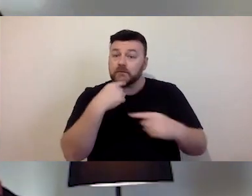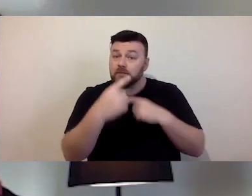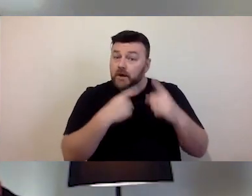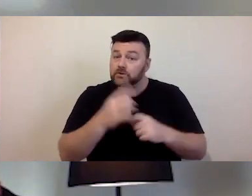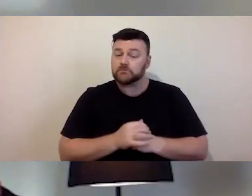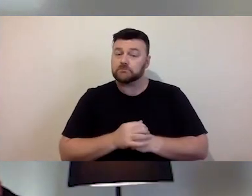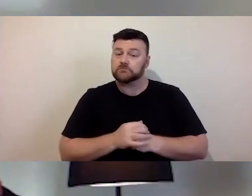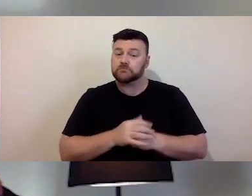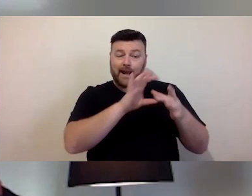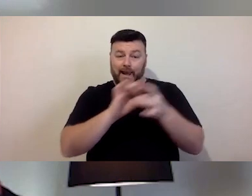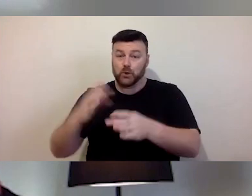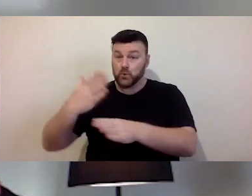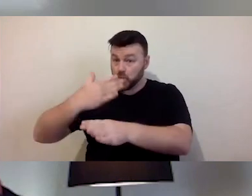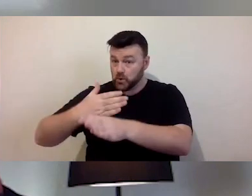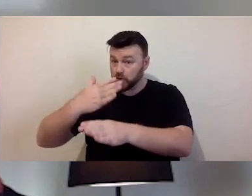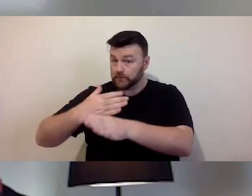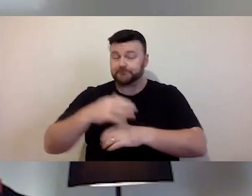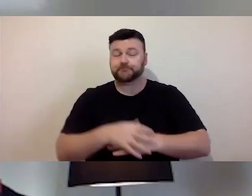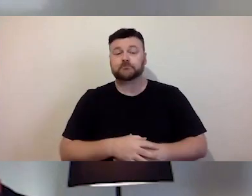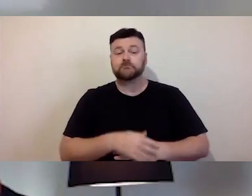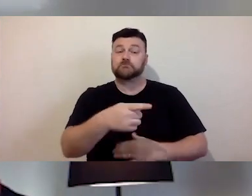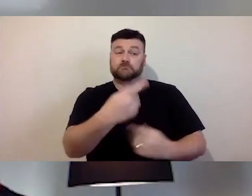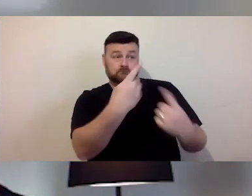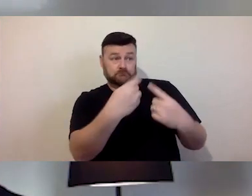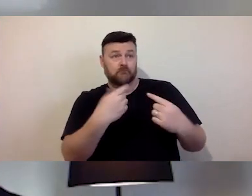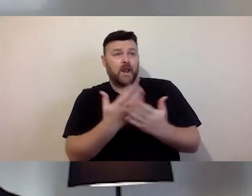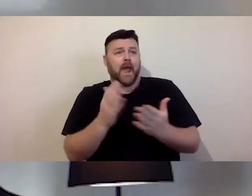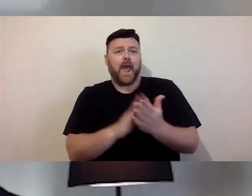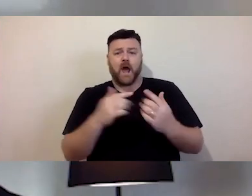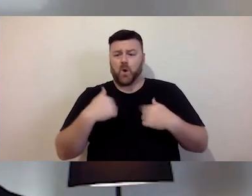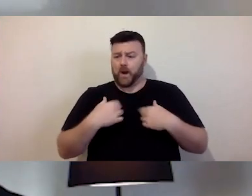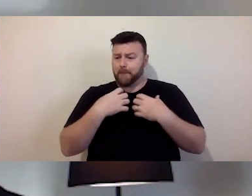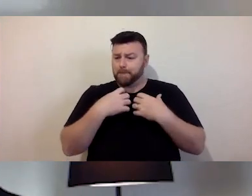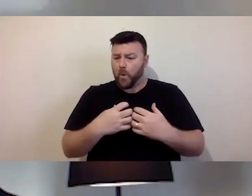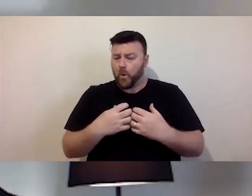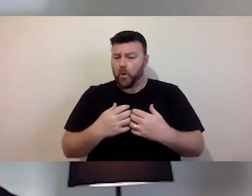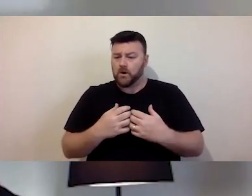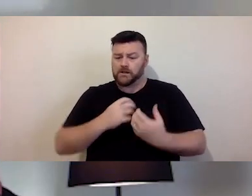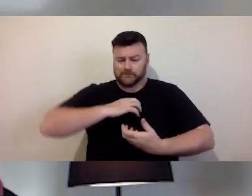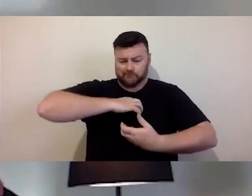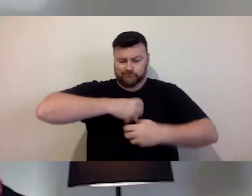also talk to how we might find ourselves working more culturally appropriately, and informed.